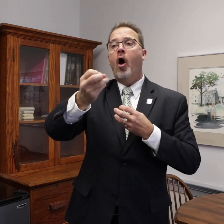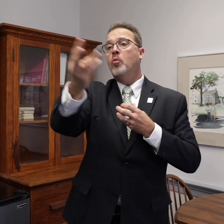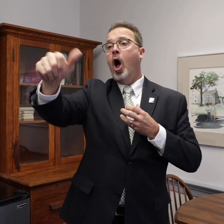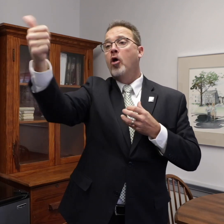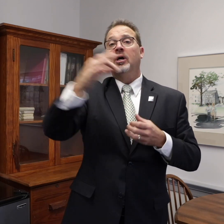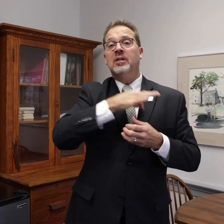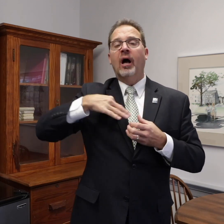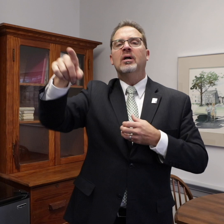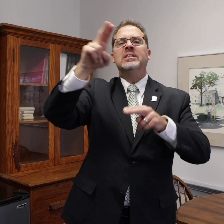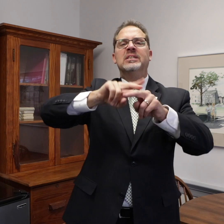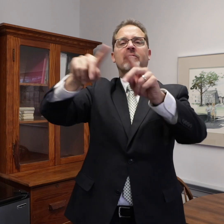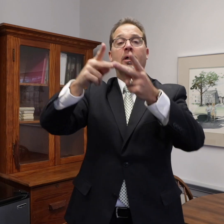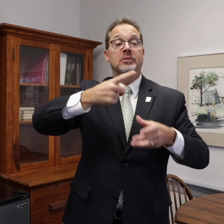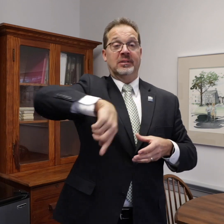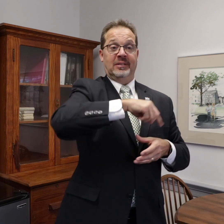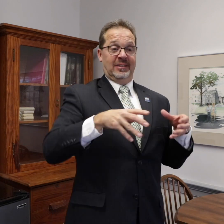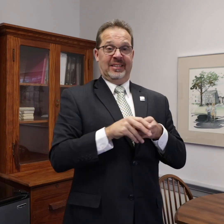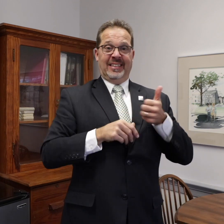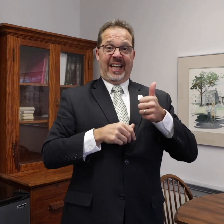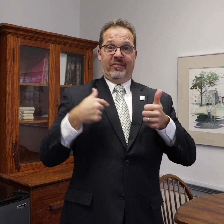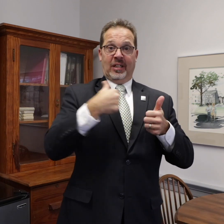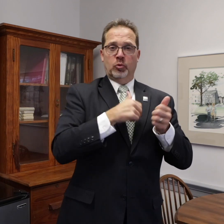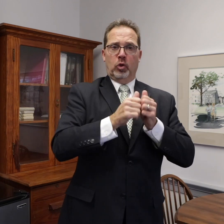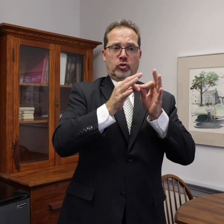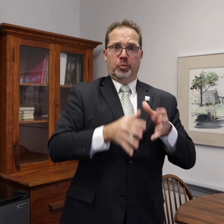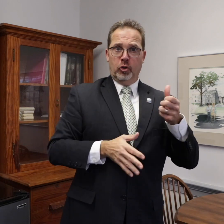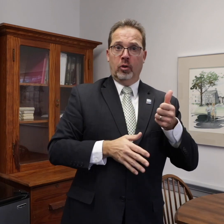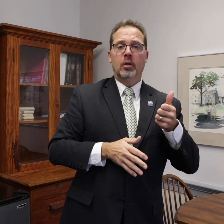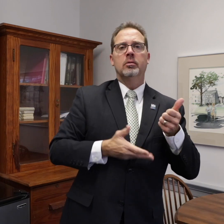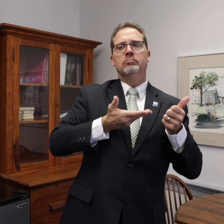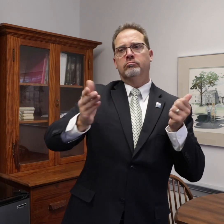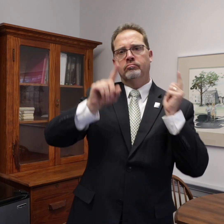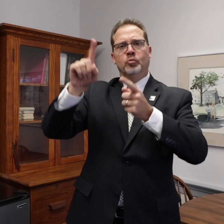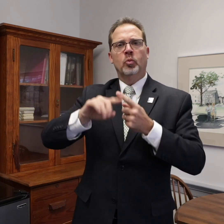game in a private suite. There were other PSD staff in attendance at the game as